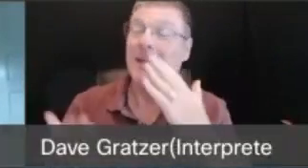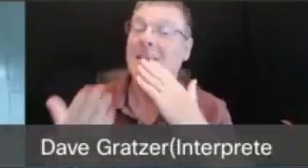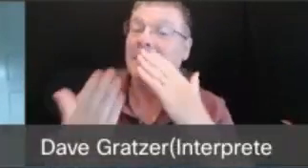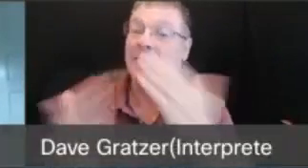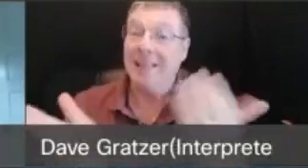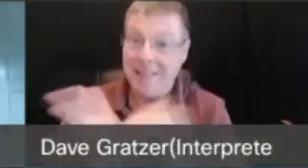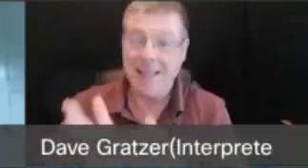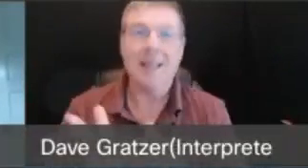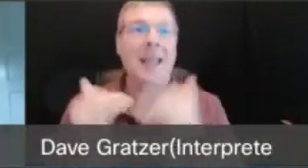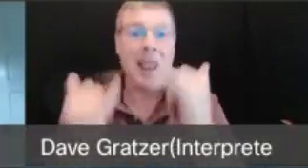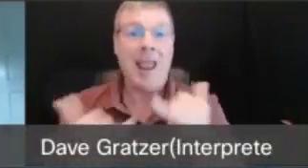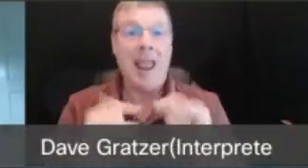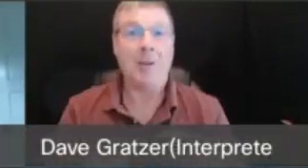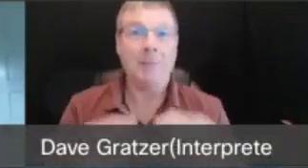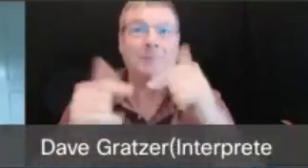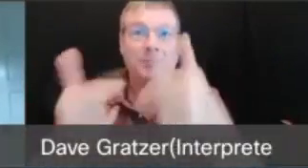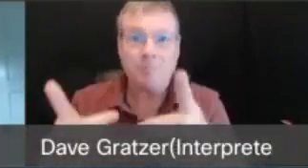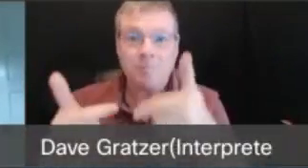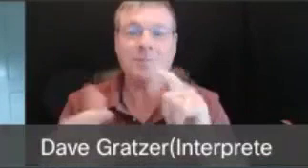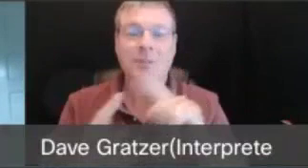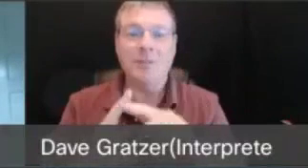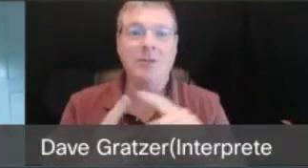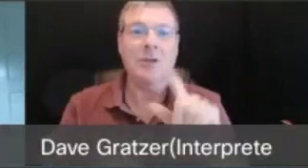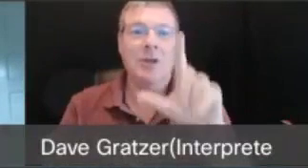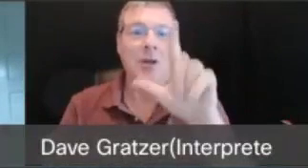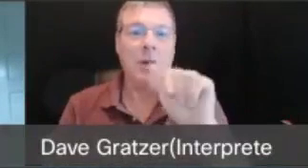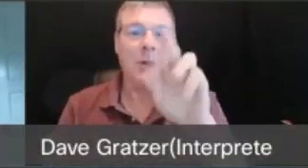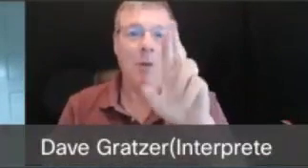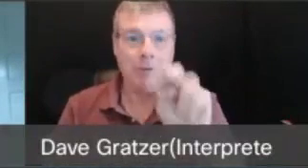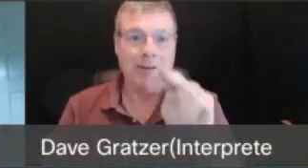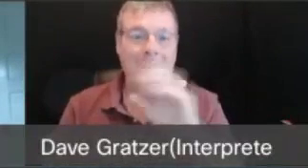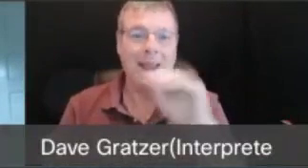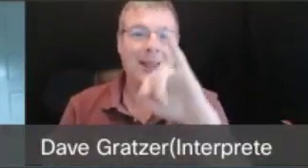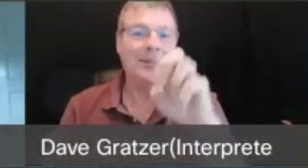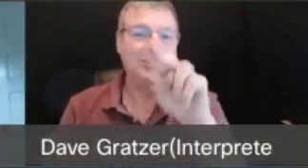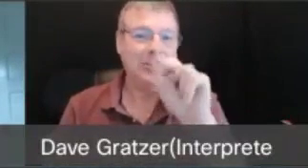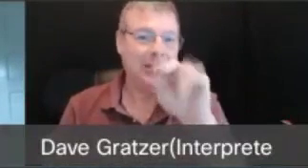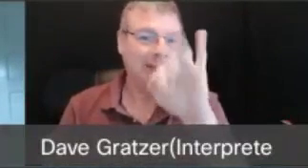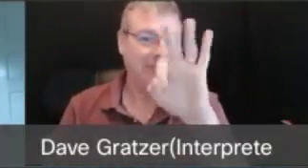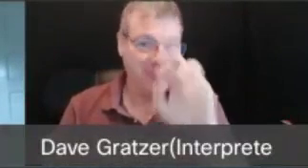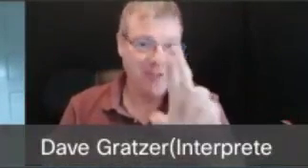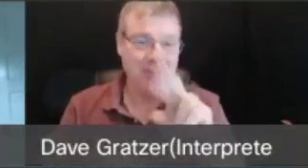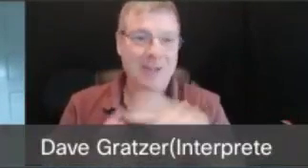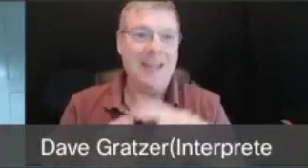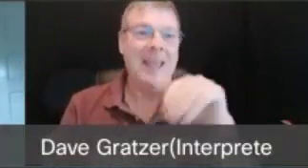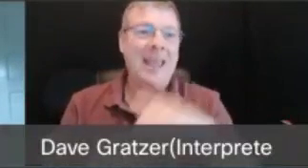Now we're going to hand it over to Lauren and Jennifer with SAFE in Austin, who's going to illustrate